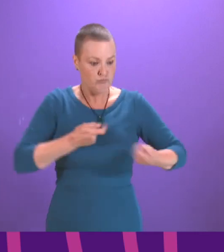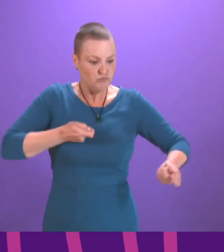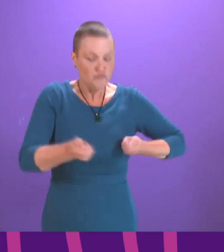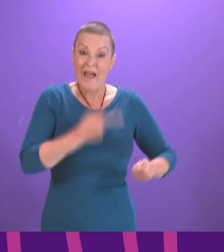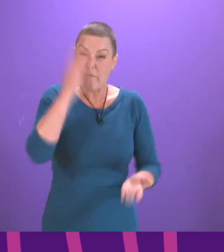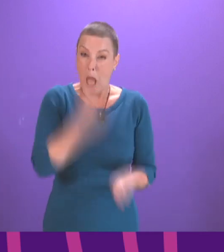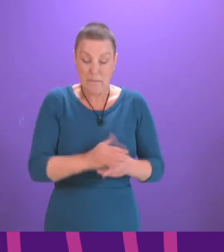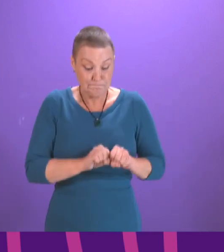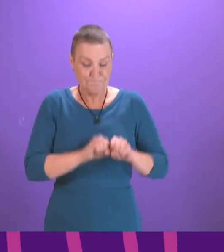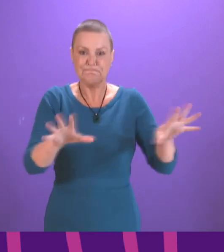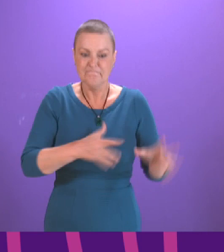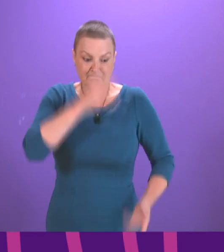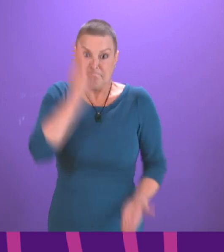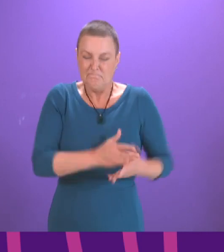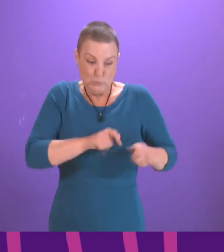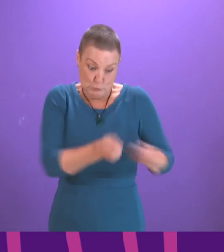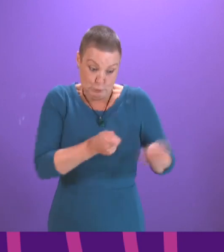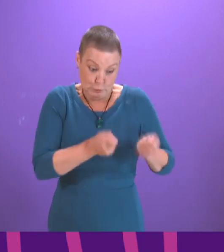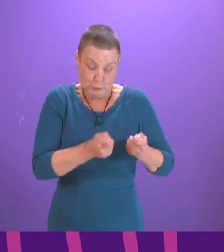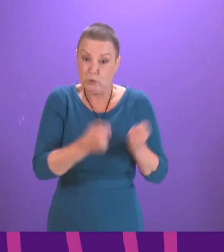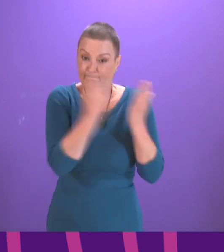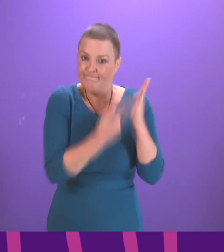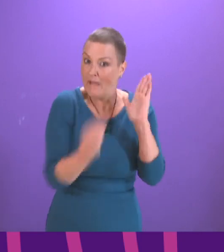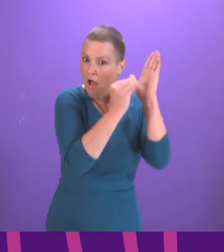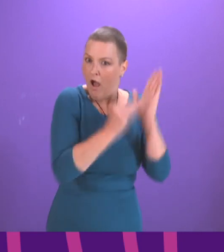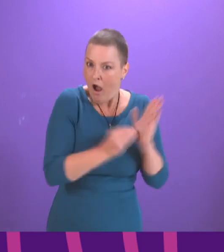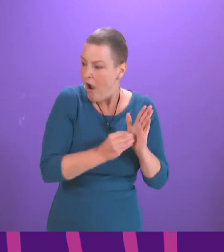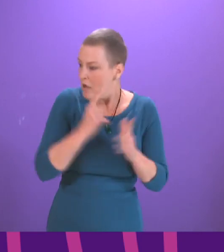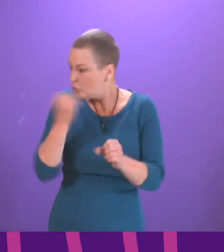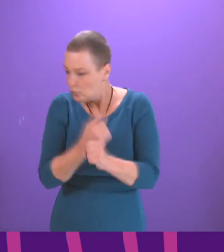transmission of the virus by following the guidance and supporting one another to comply.